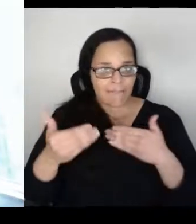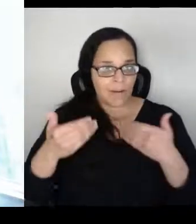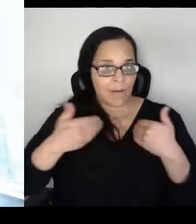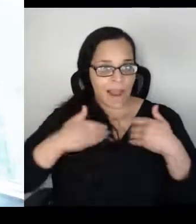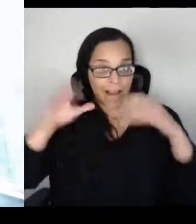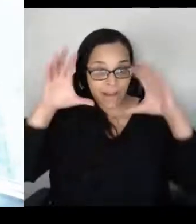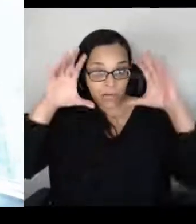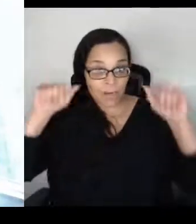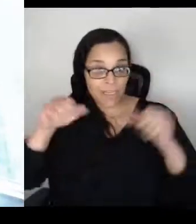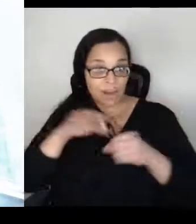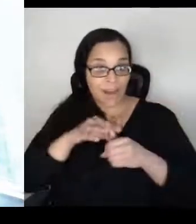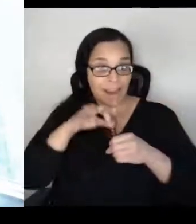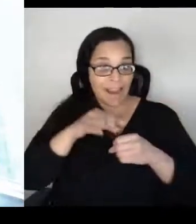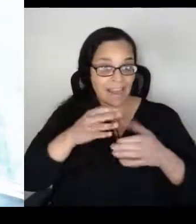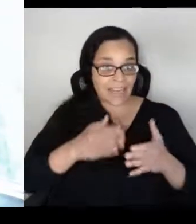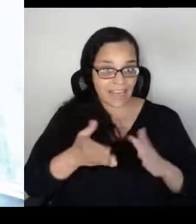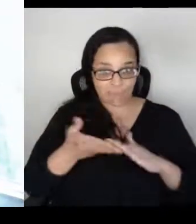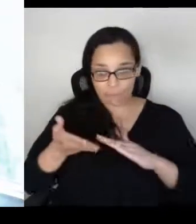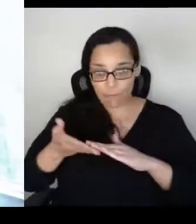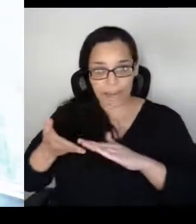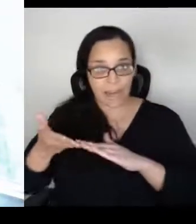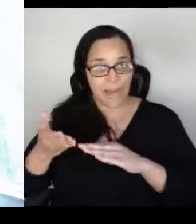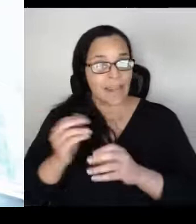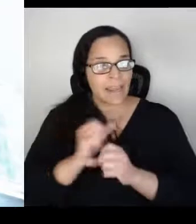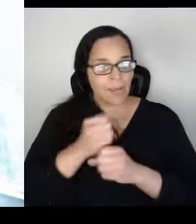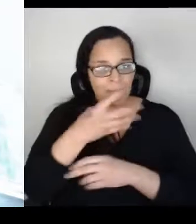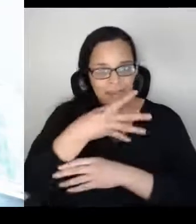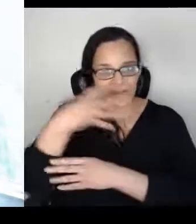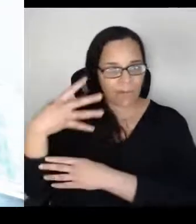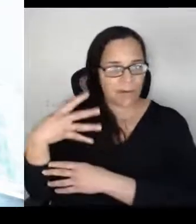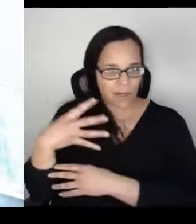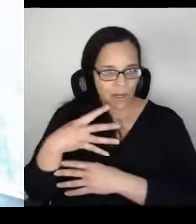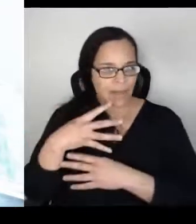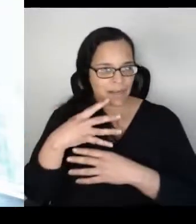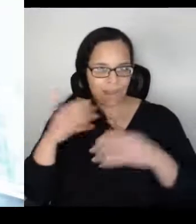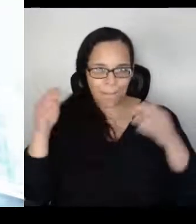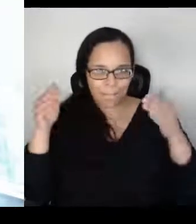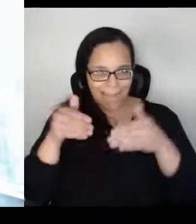make immigrants a primary target and four years